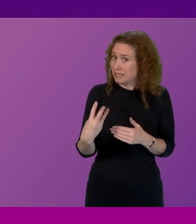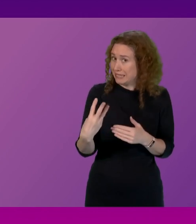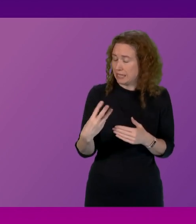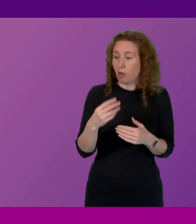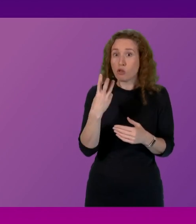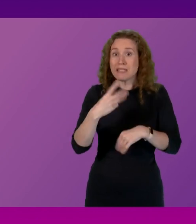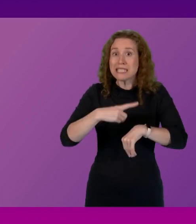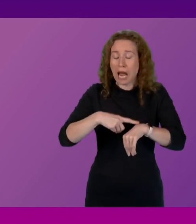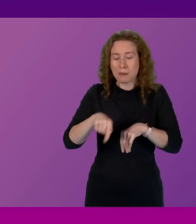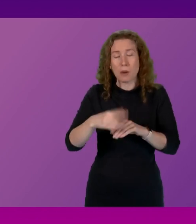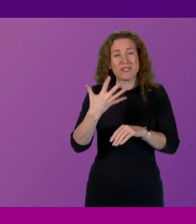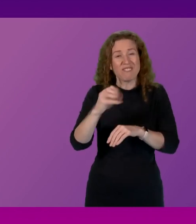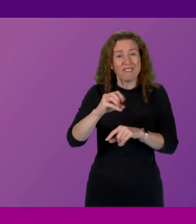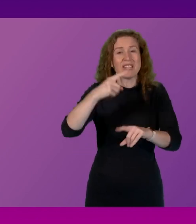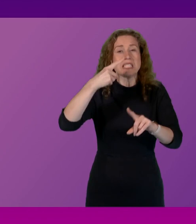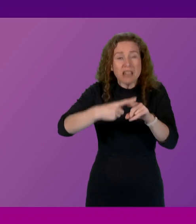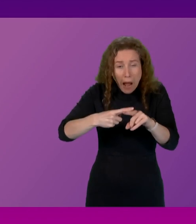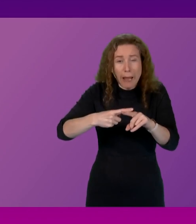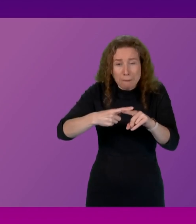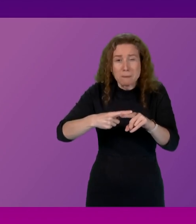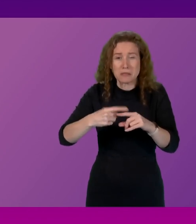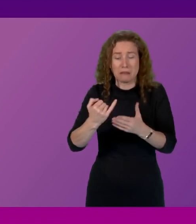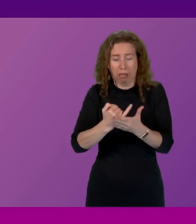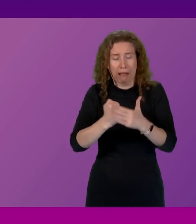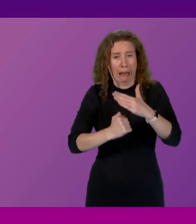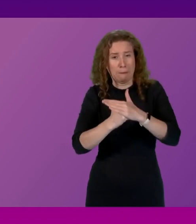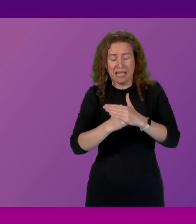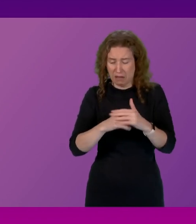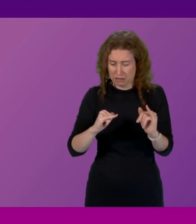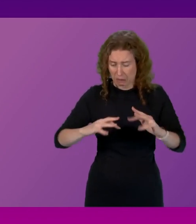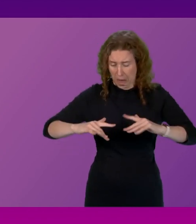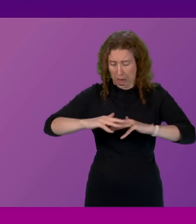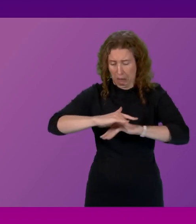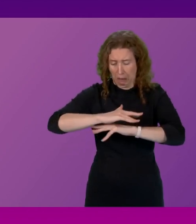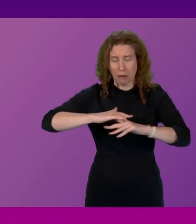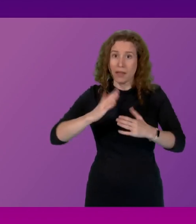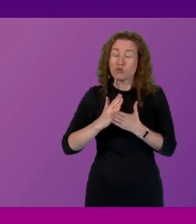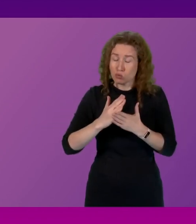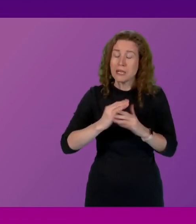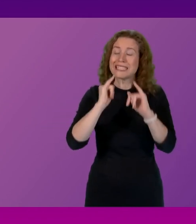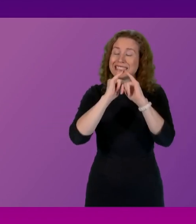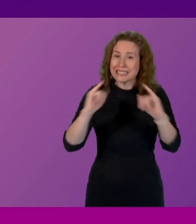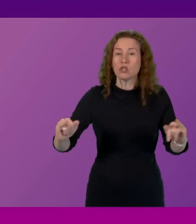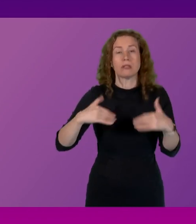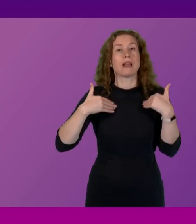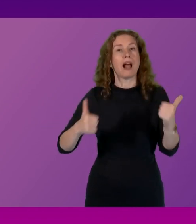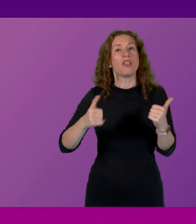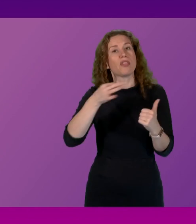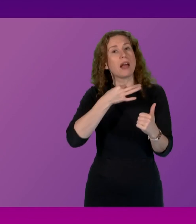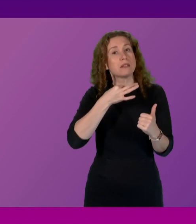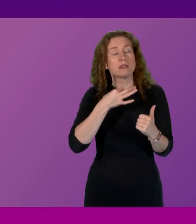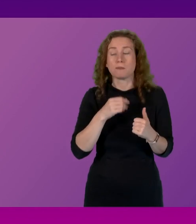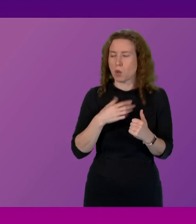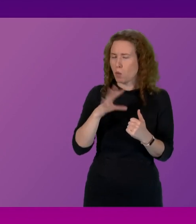was at 50 times the contamination limit, which is a very serious health hazard.